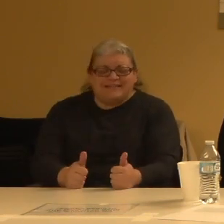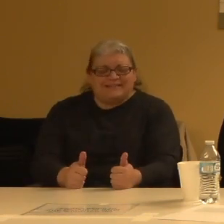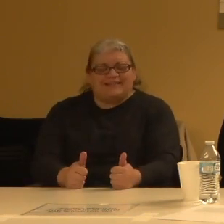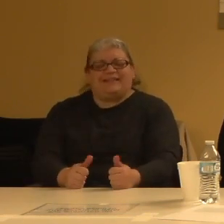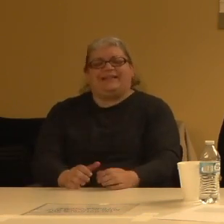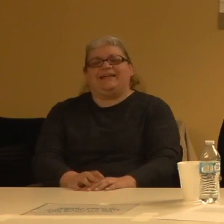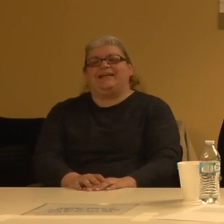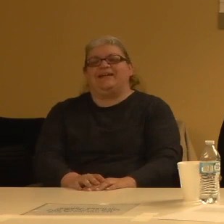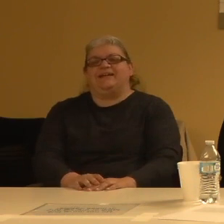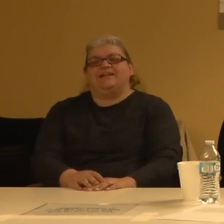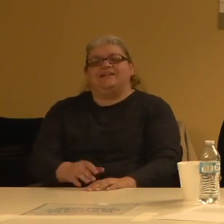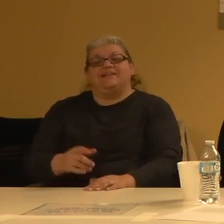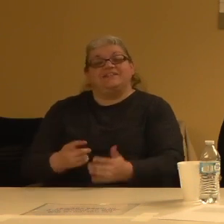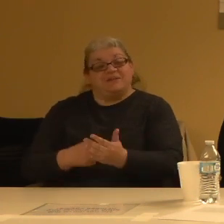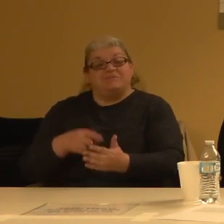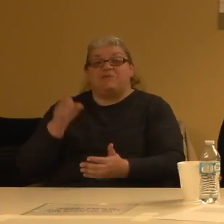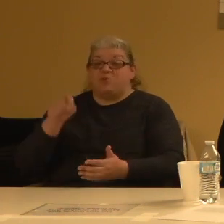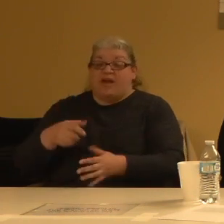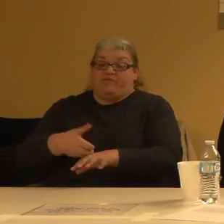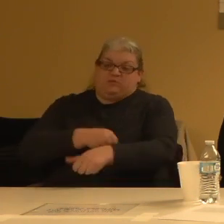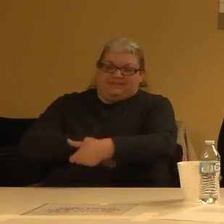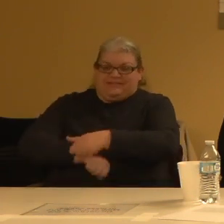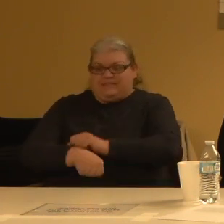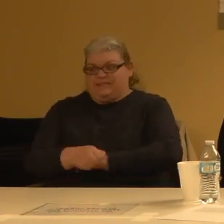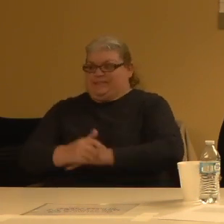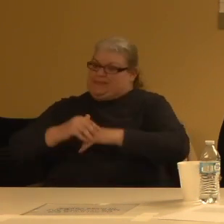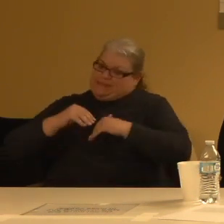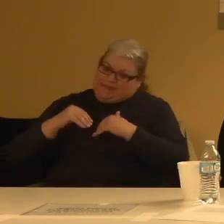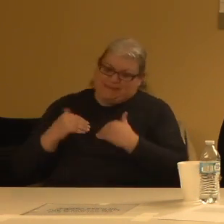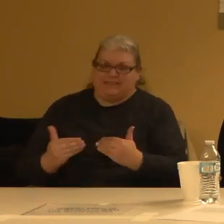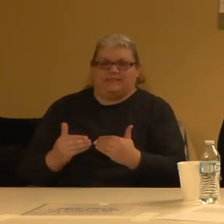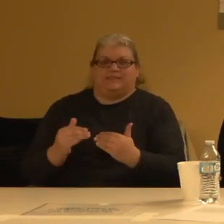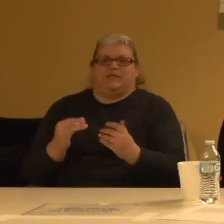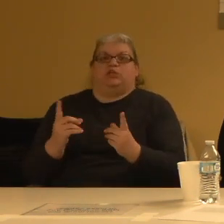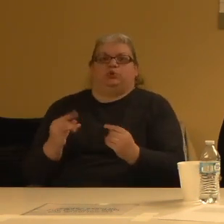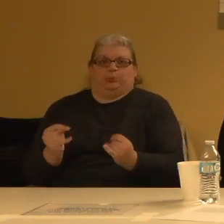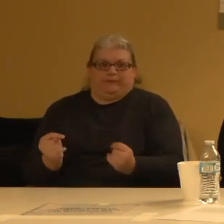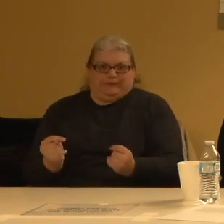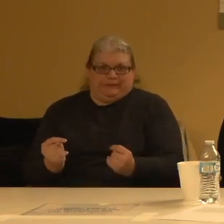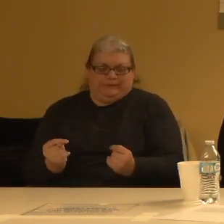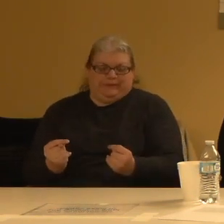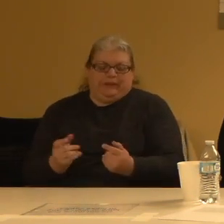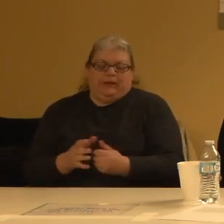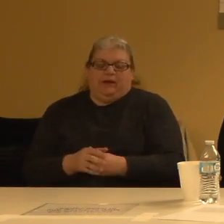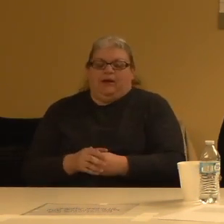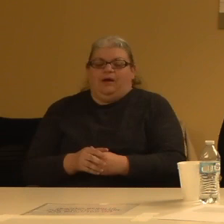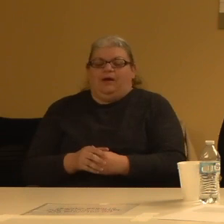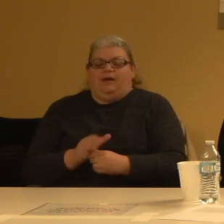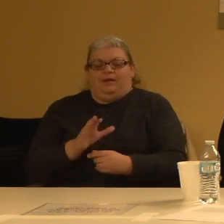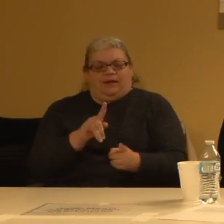and then the thing that was so amazing is that Camille came into her own in that space,